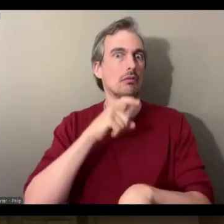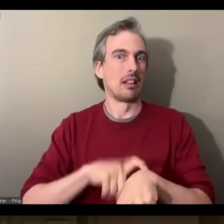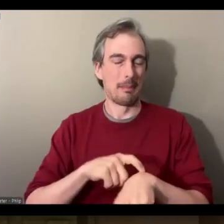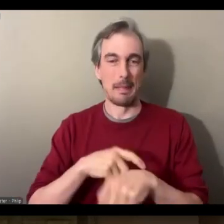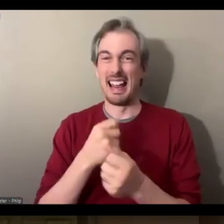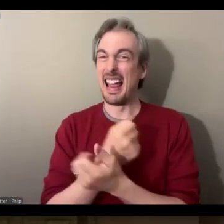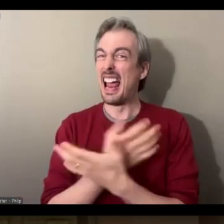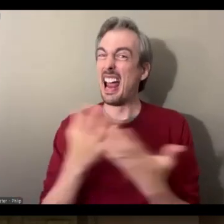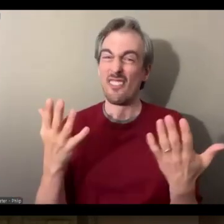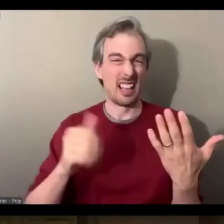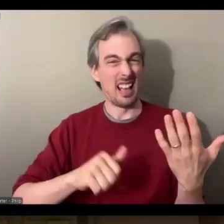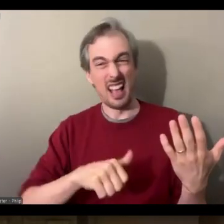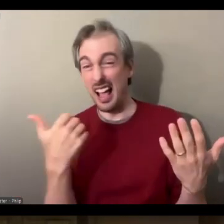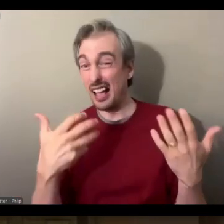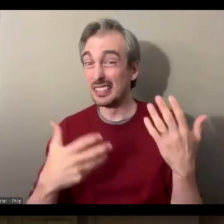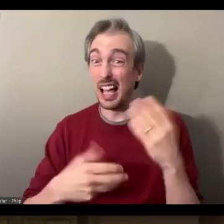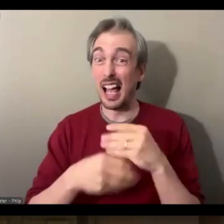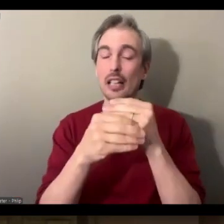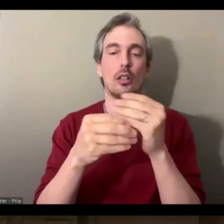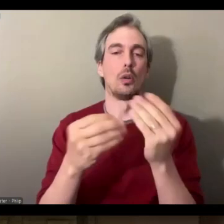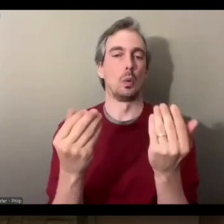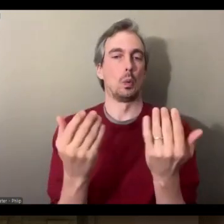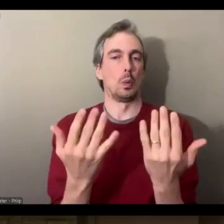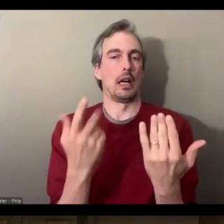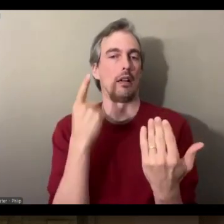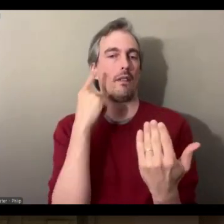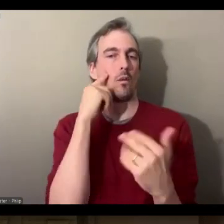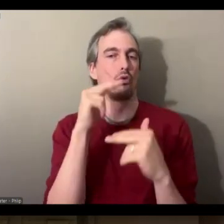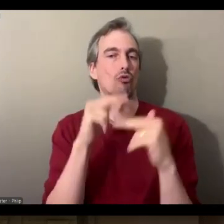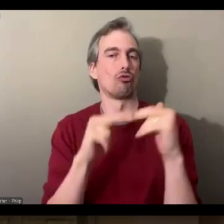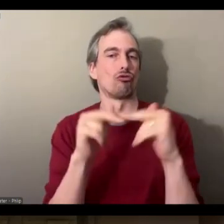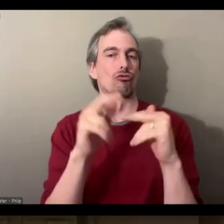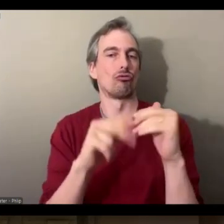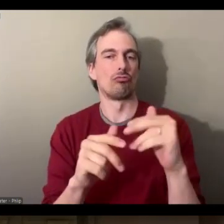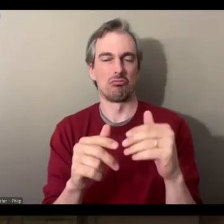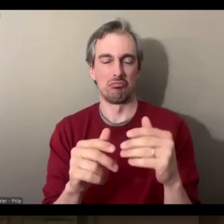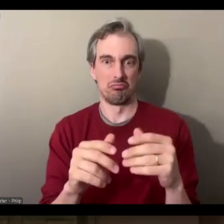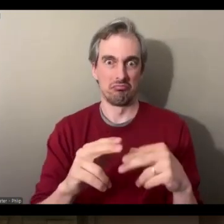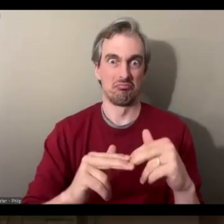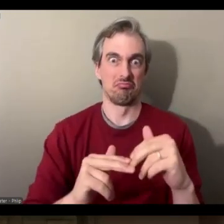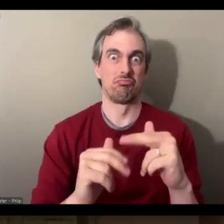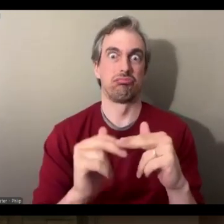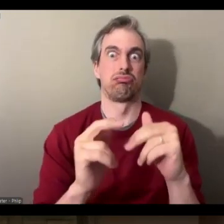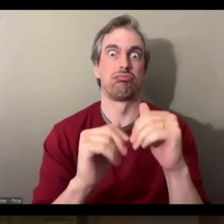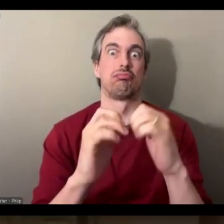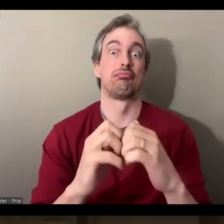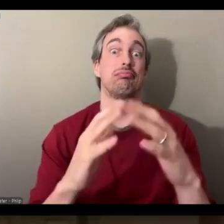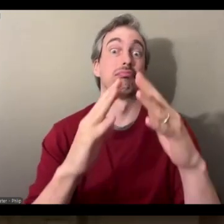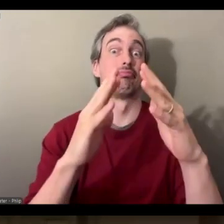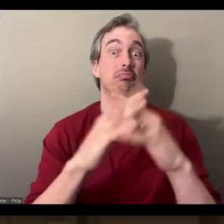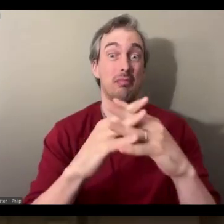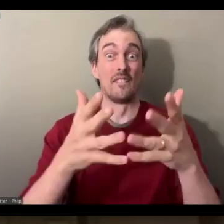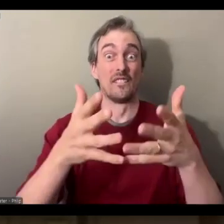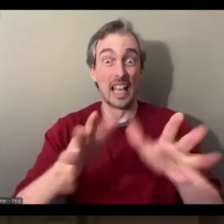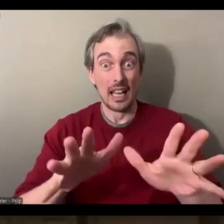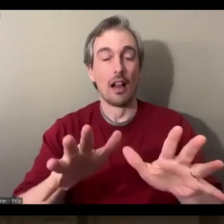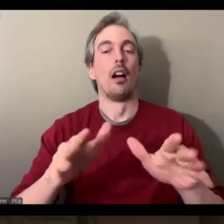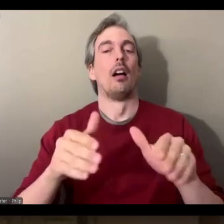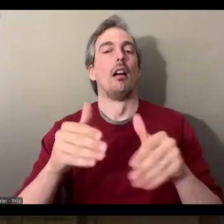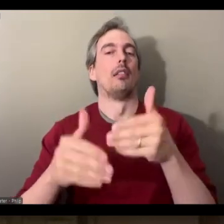really begins. Accessibility and construction. Even though I'm sure many folks will tell you